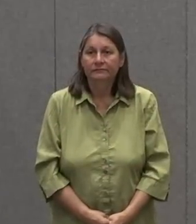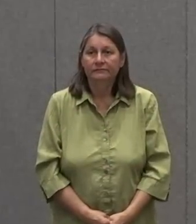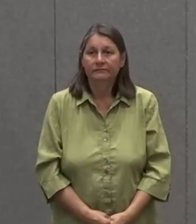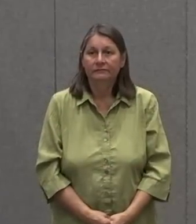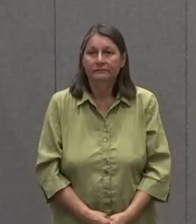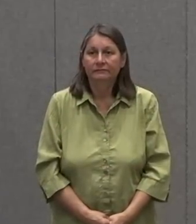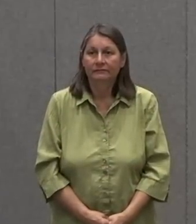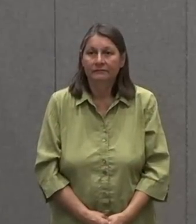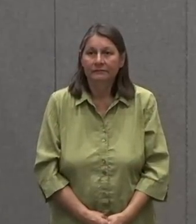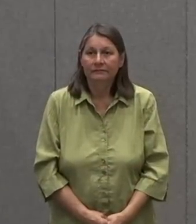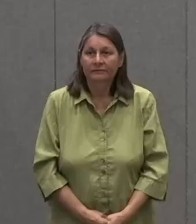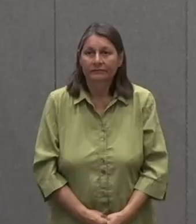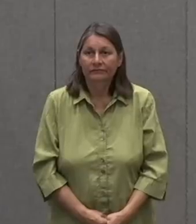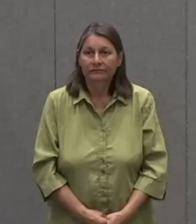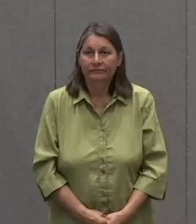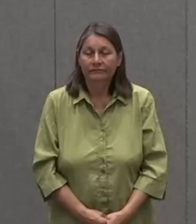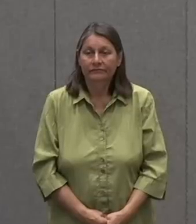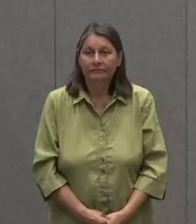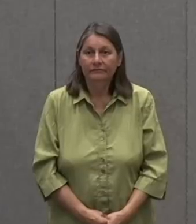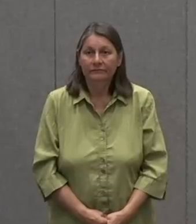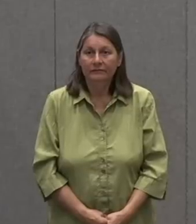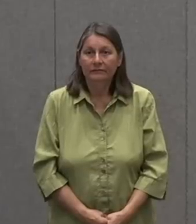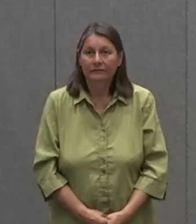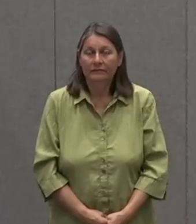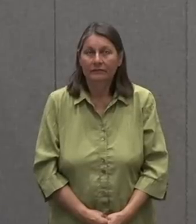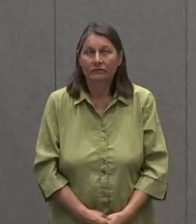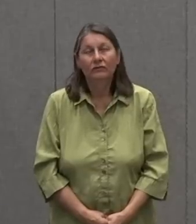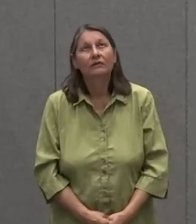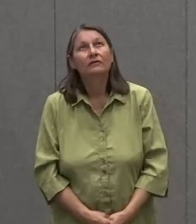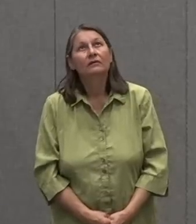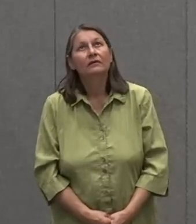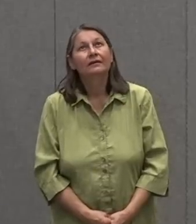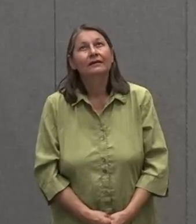So if I were gonna be talking about factors with 10,